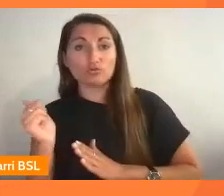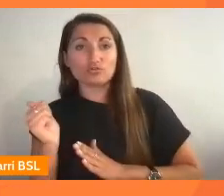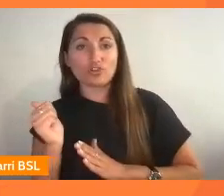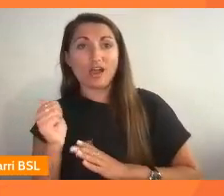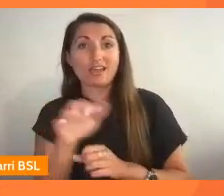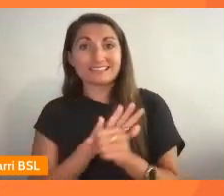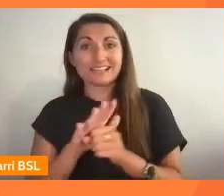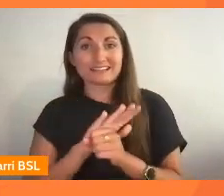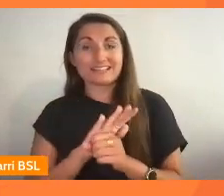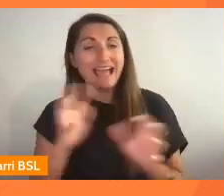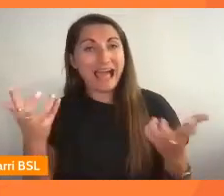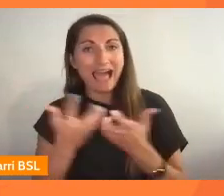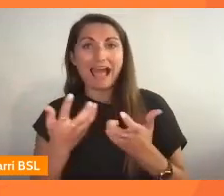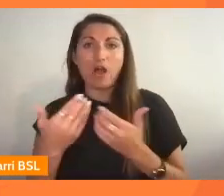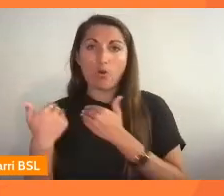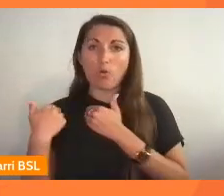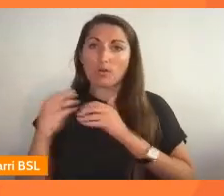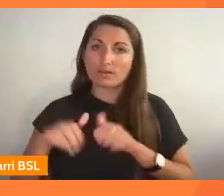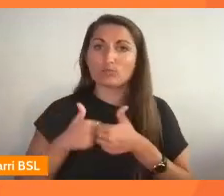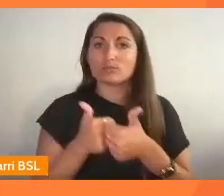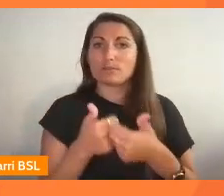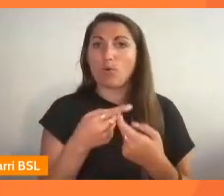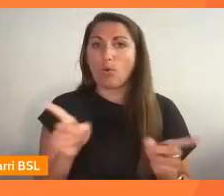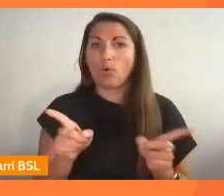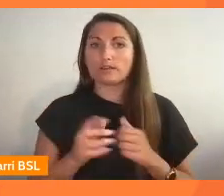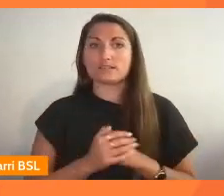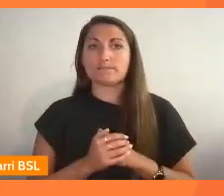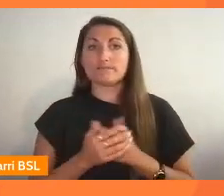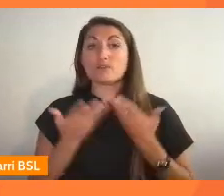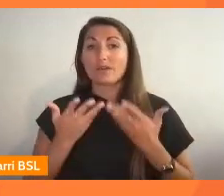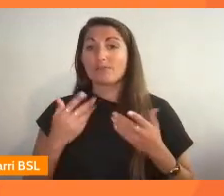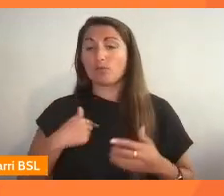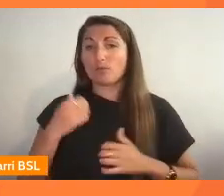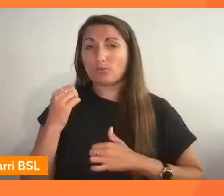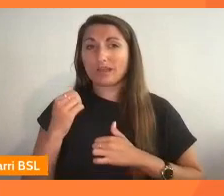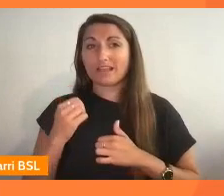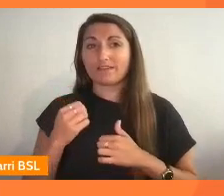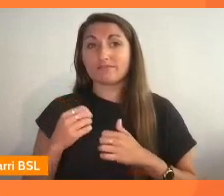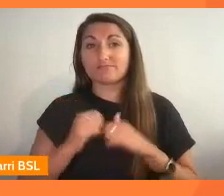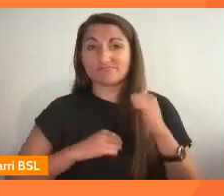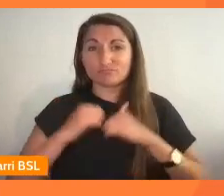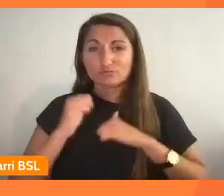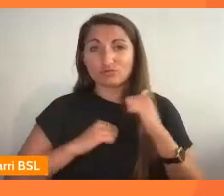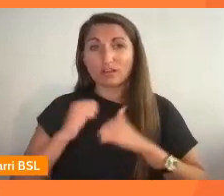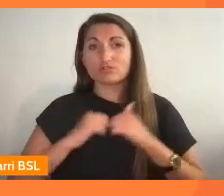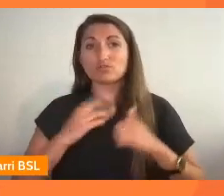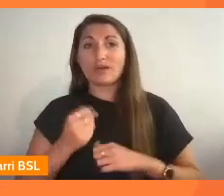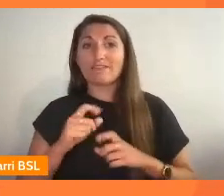So we have just restructured seven producers, a digital producer, producer,